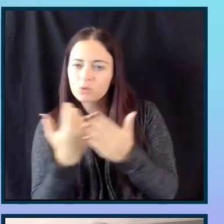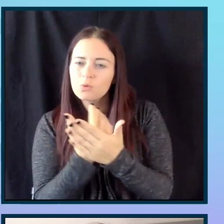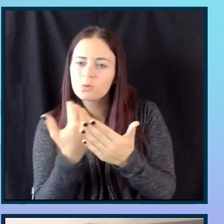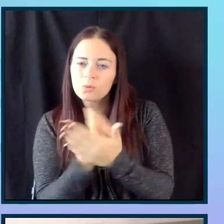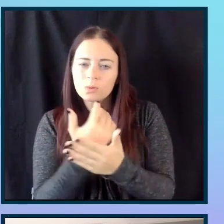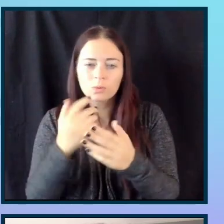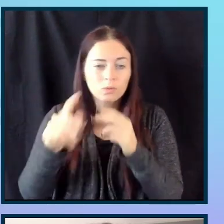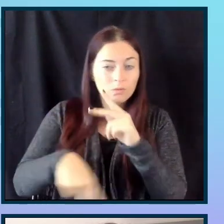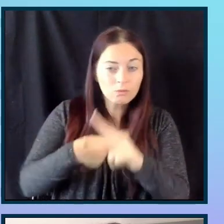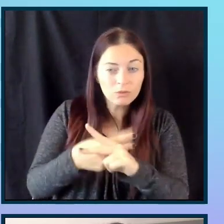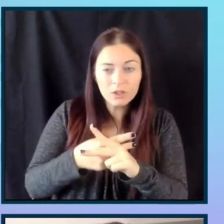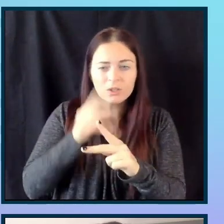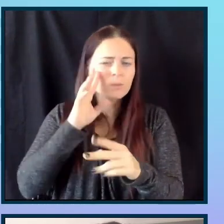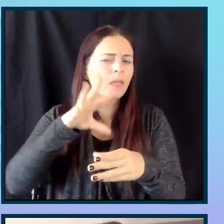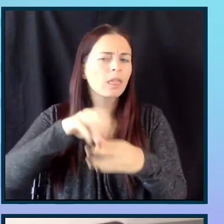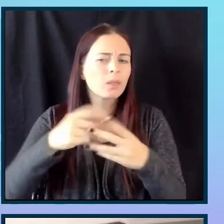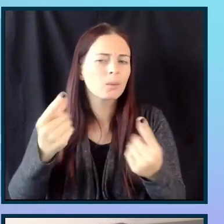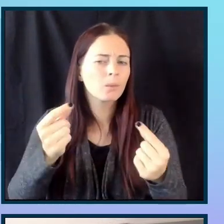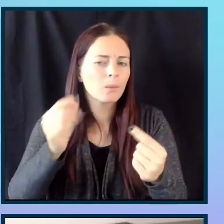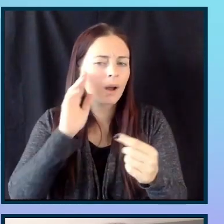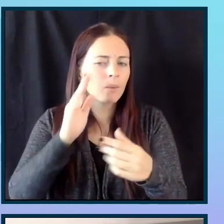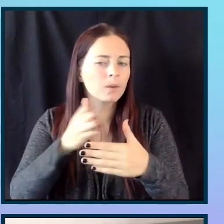and we'll have questions and wrap up at the end.